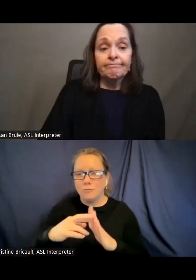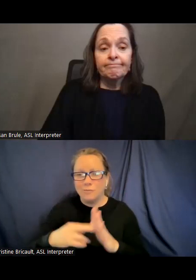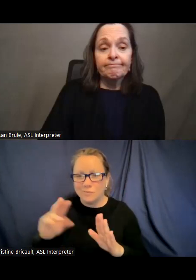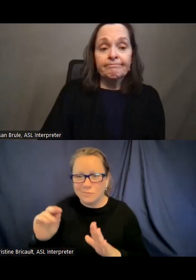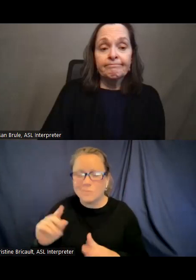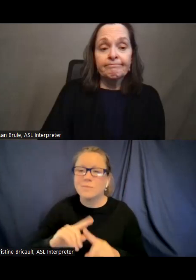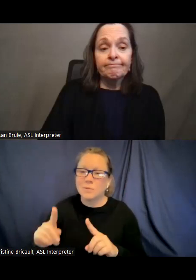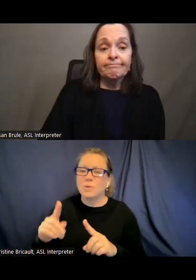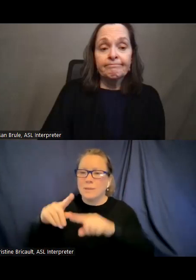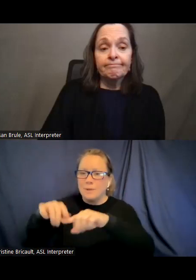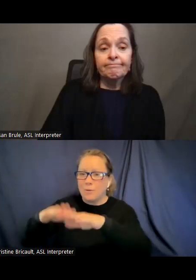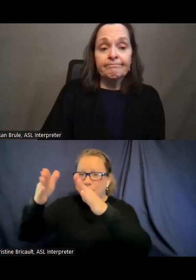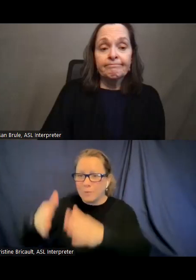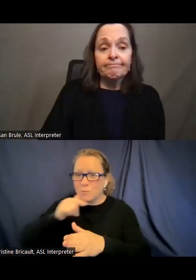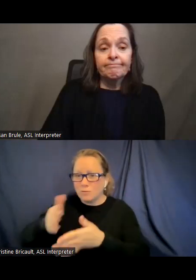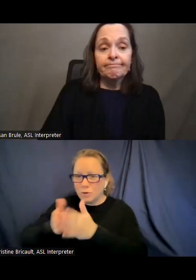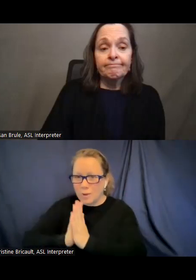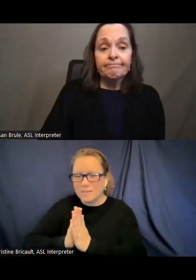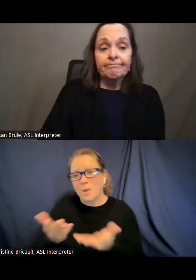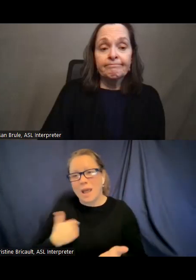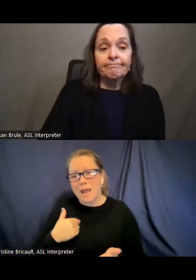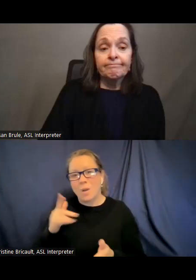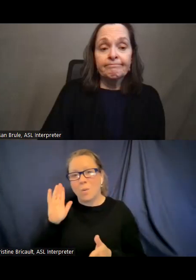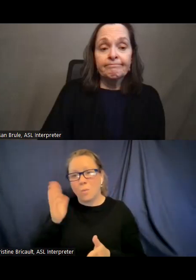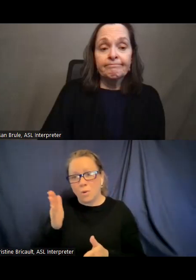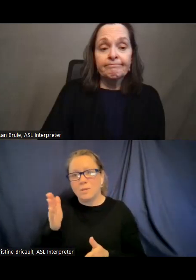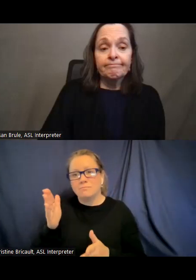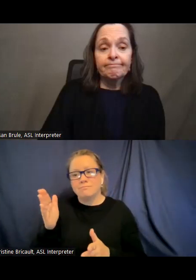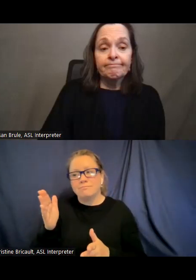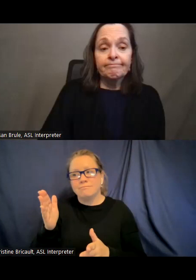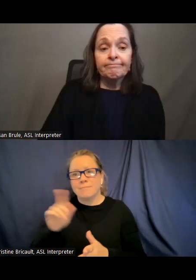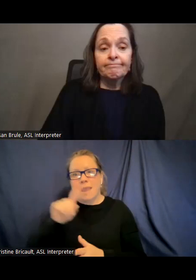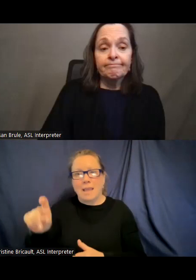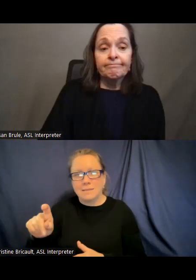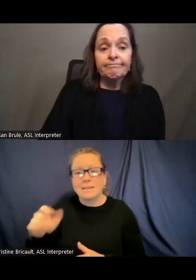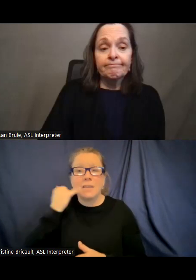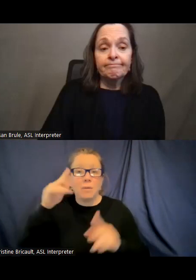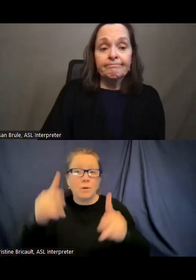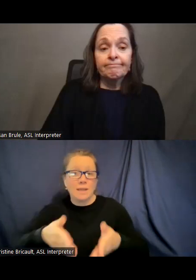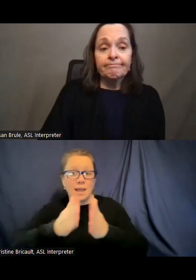So I would still -- you know, if someone is asking for